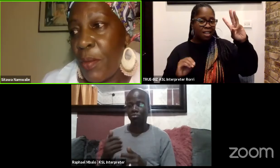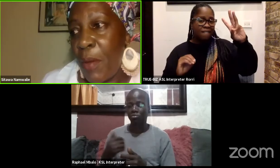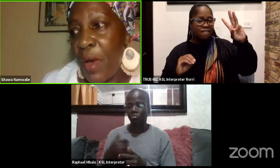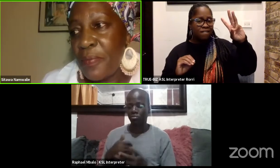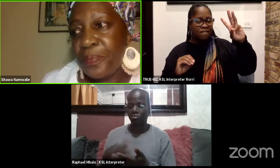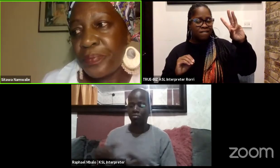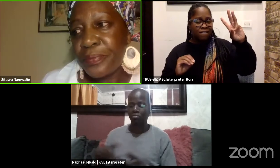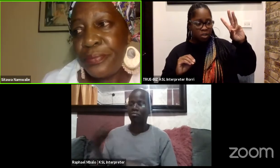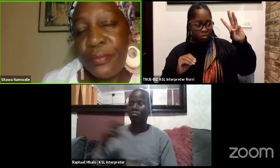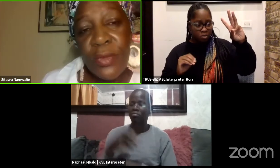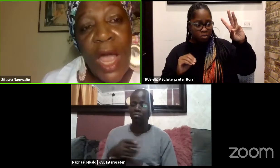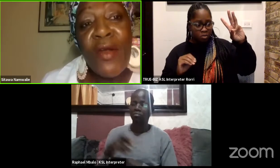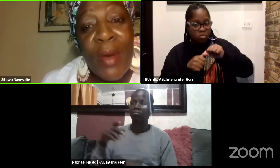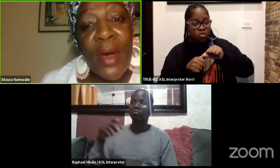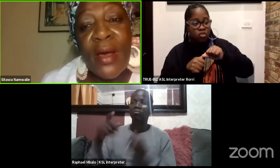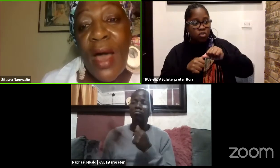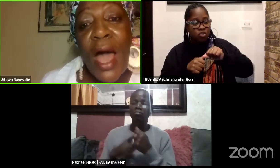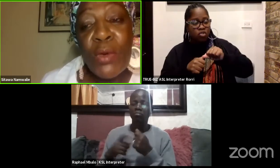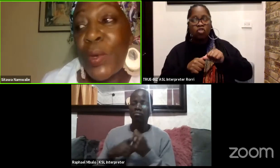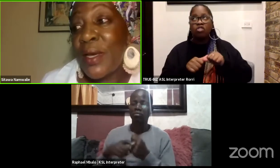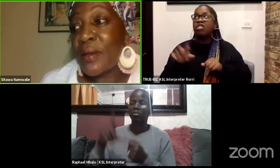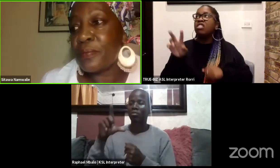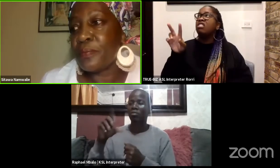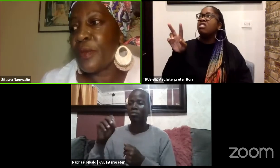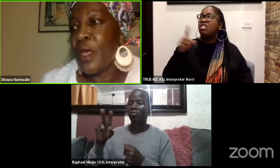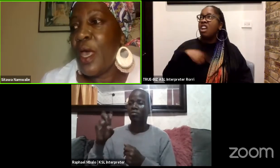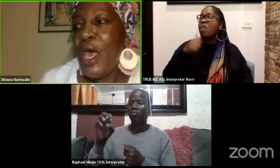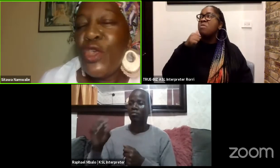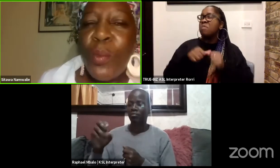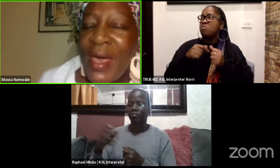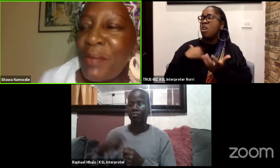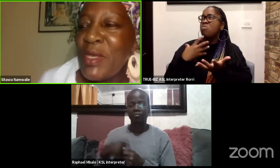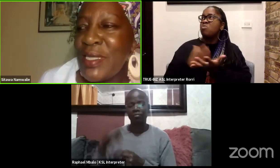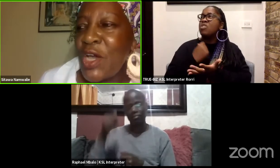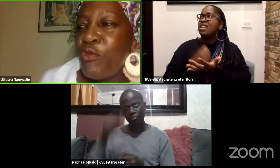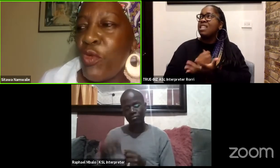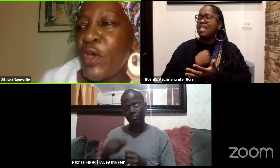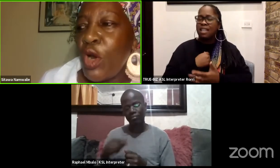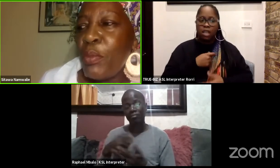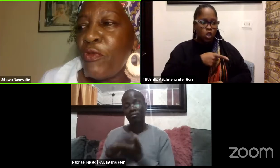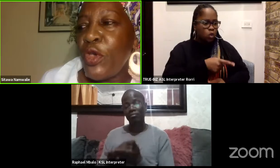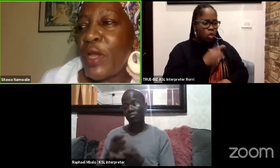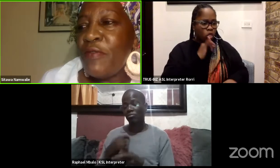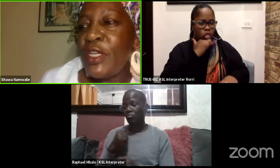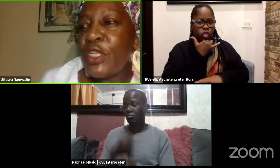Remember?" I remember, I was winning. "You made the mistake of moving on before you had finished